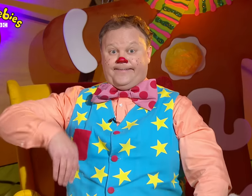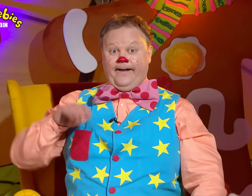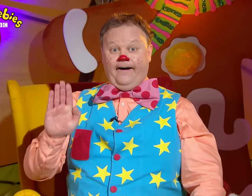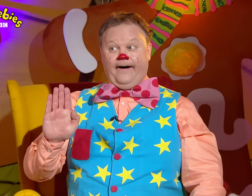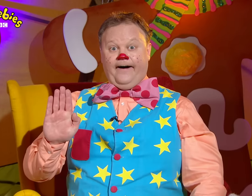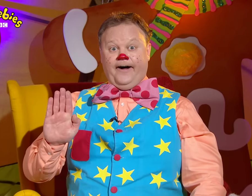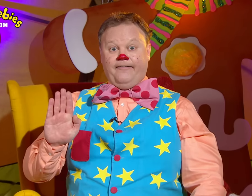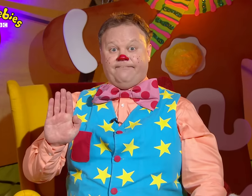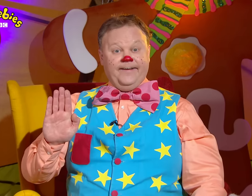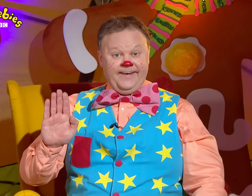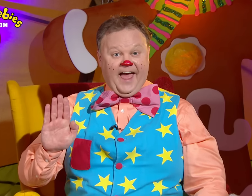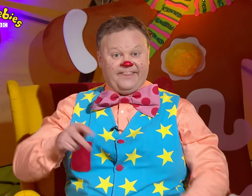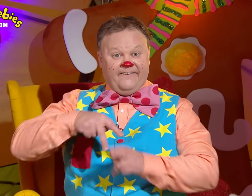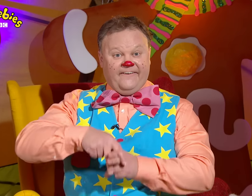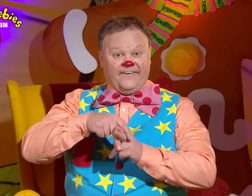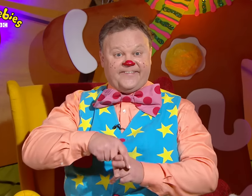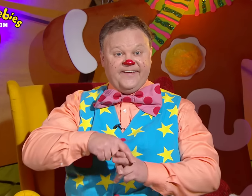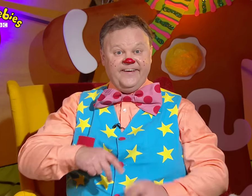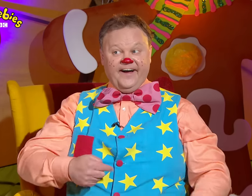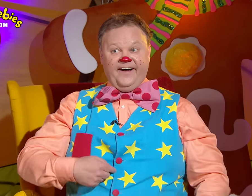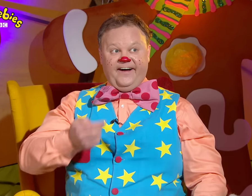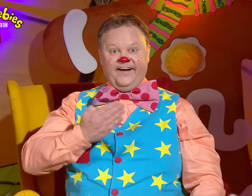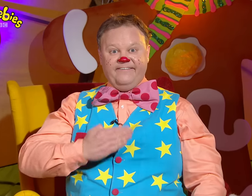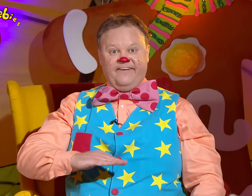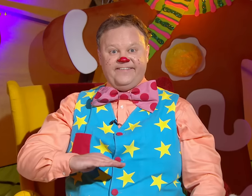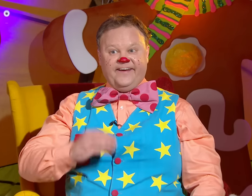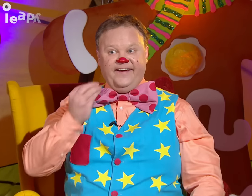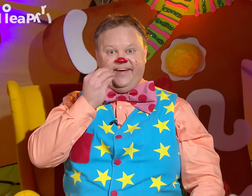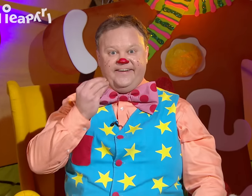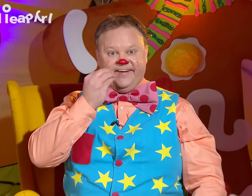stop made the horse i want to eat you